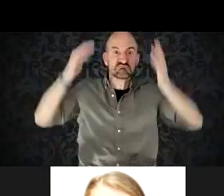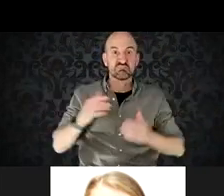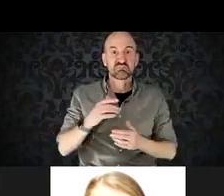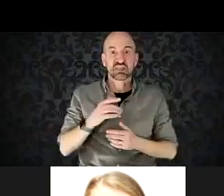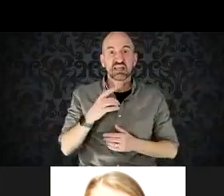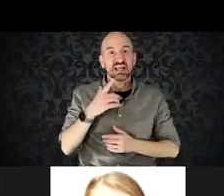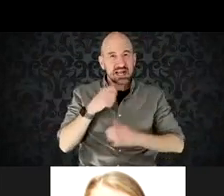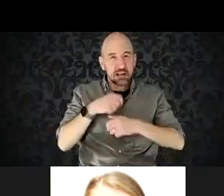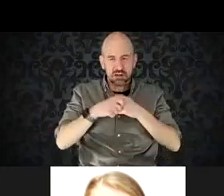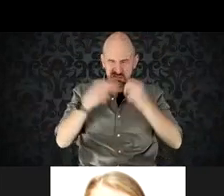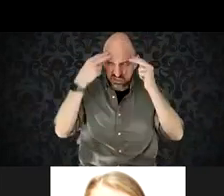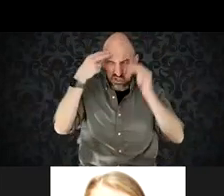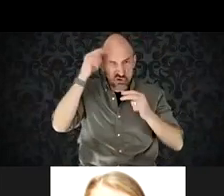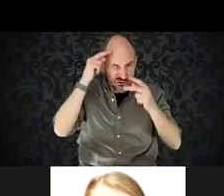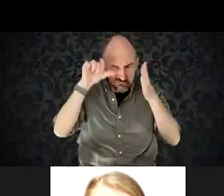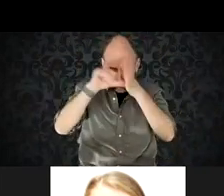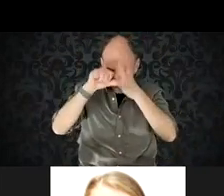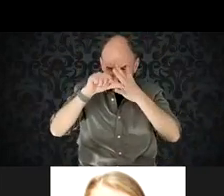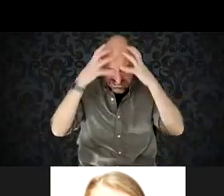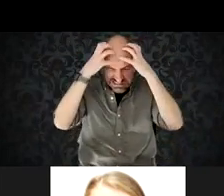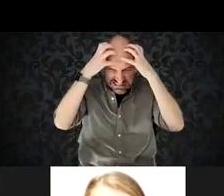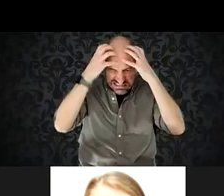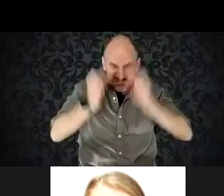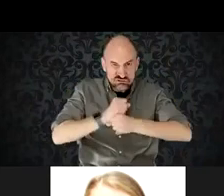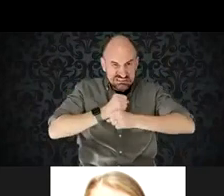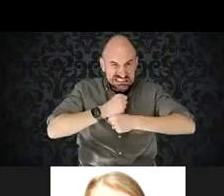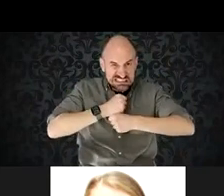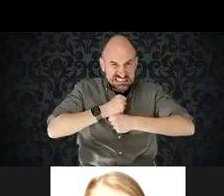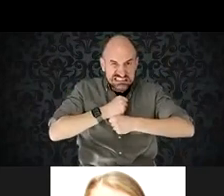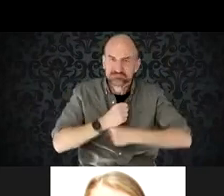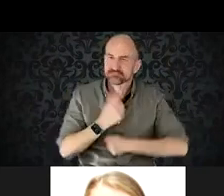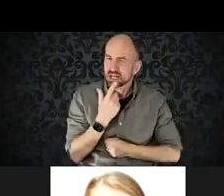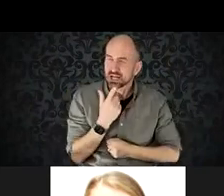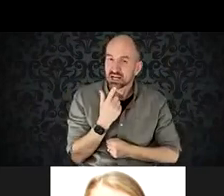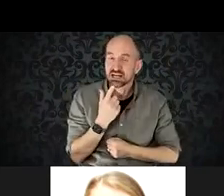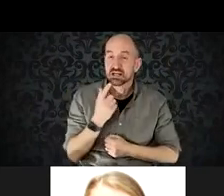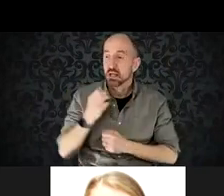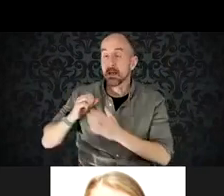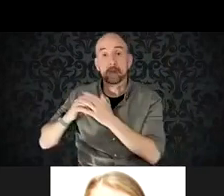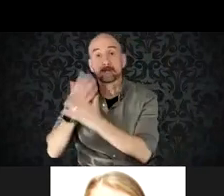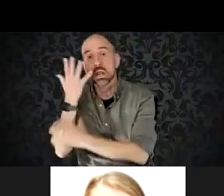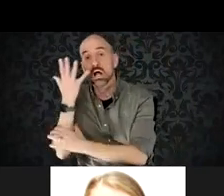mental health benefits. Living in cities has been found by a NASA